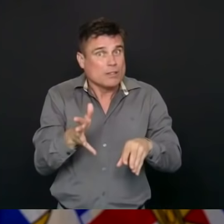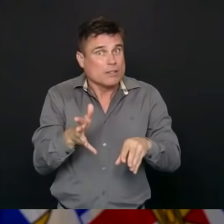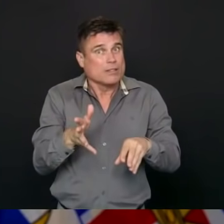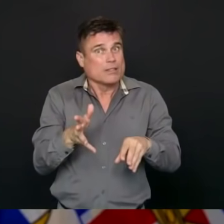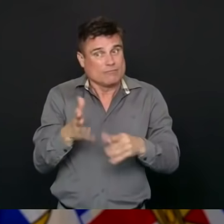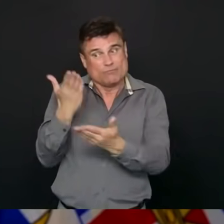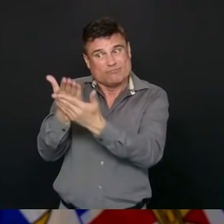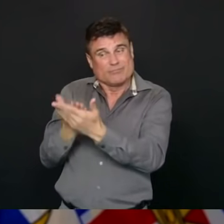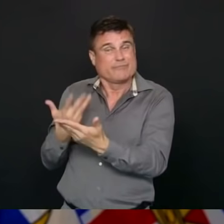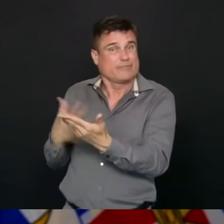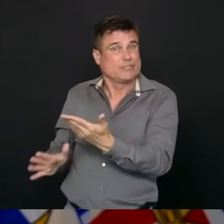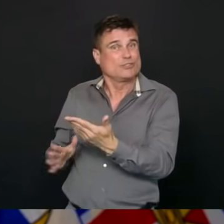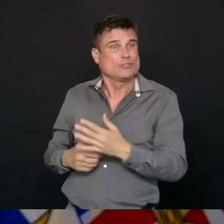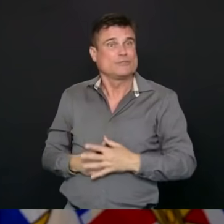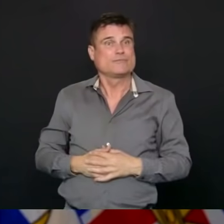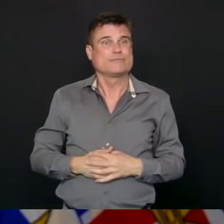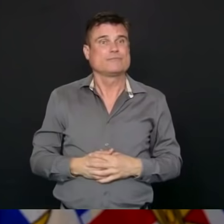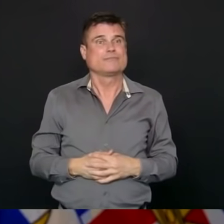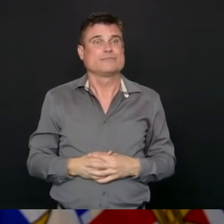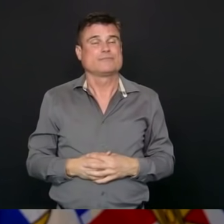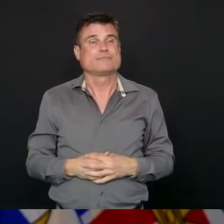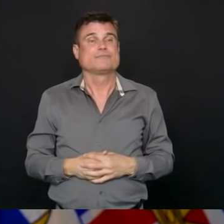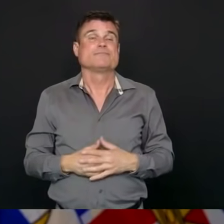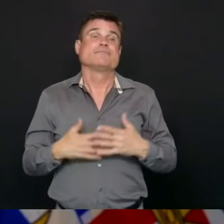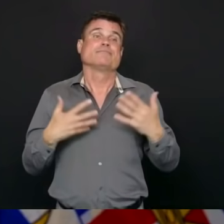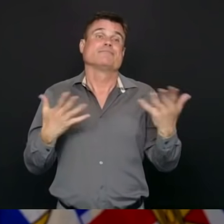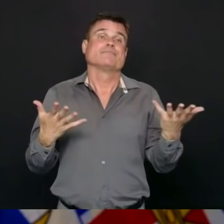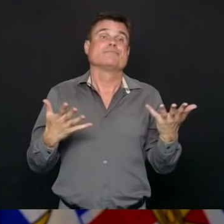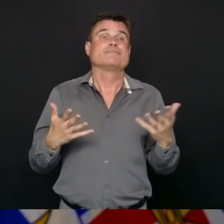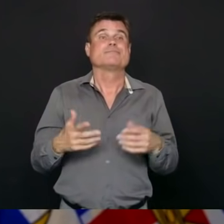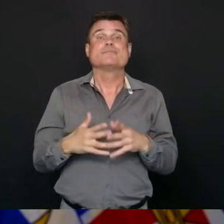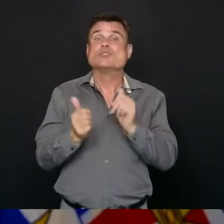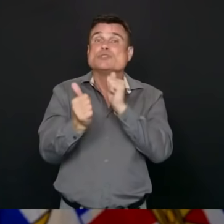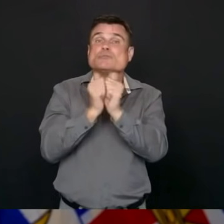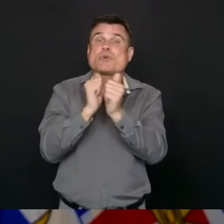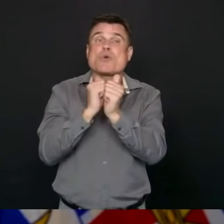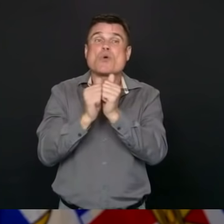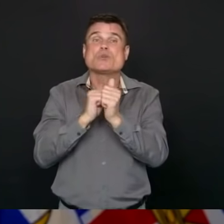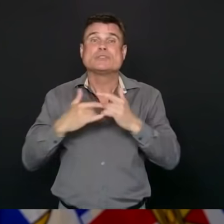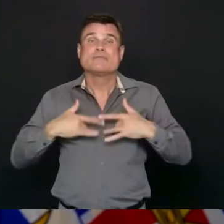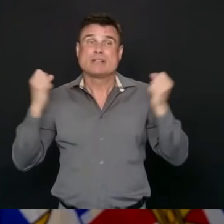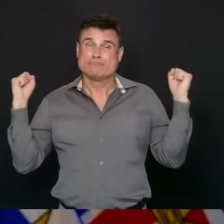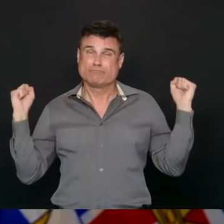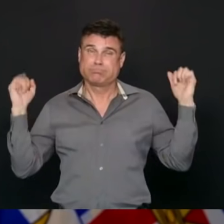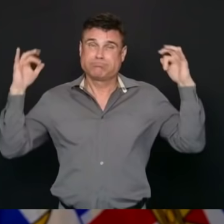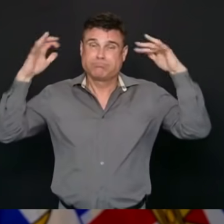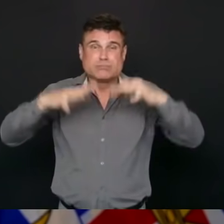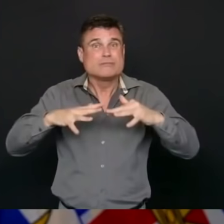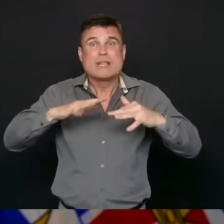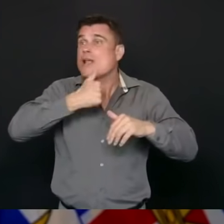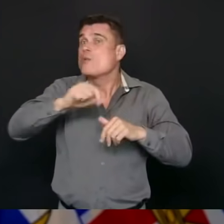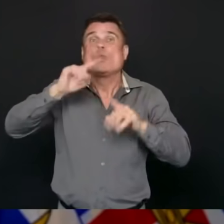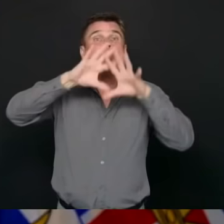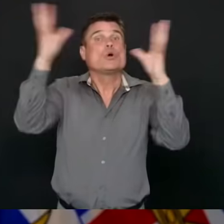We only have to look around the world to see the types of things that have been changed. We know all the major sports events have been